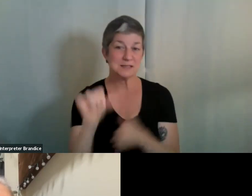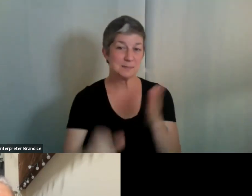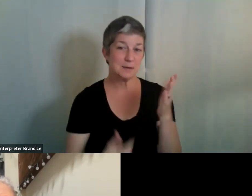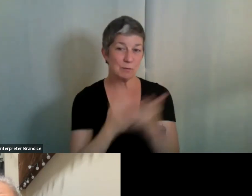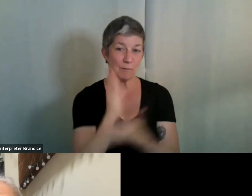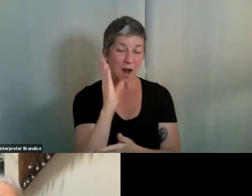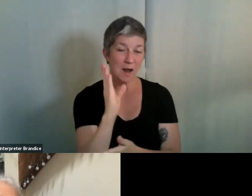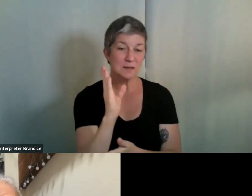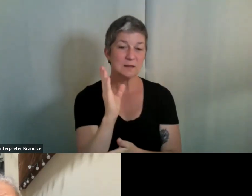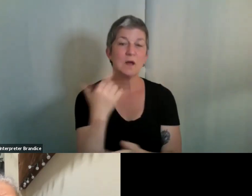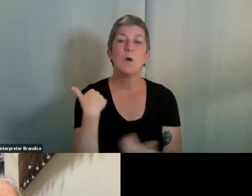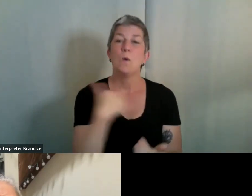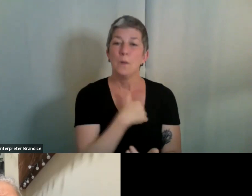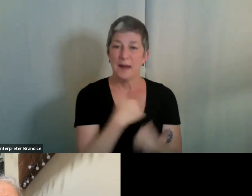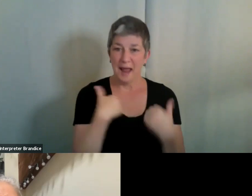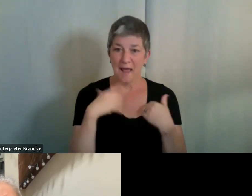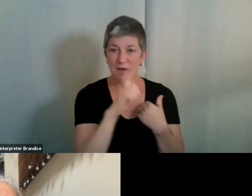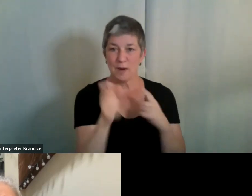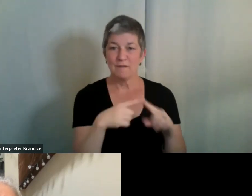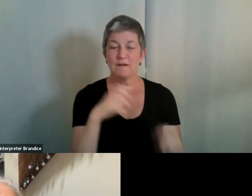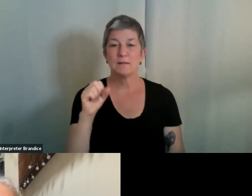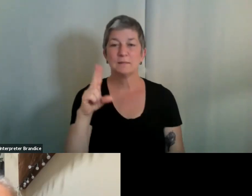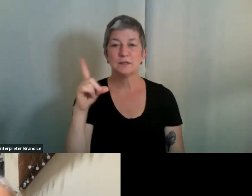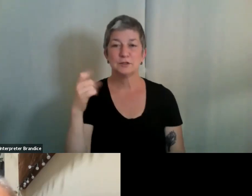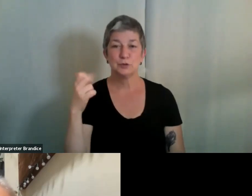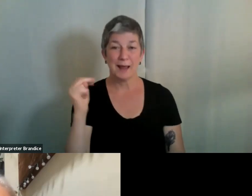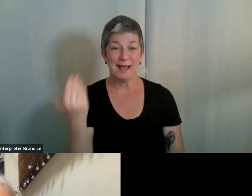We have a question from Sudan, Bradley, and their hand is up.